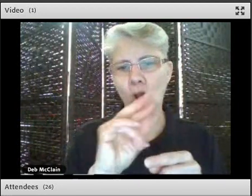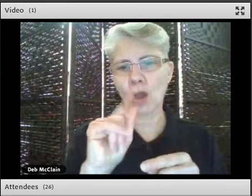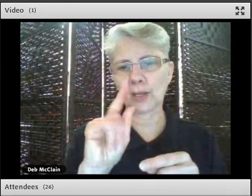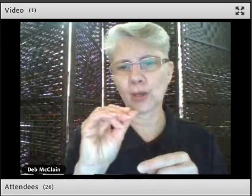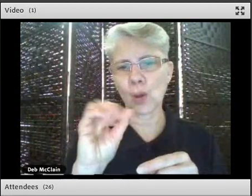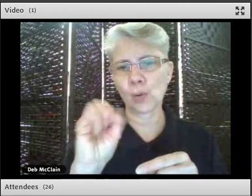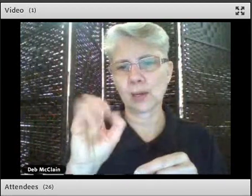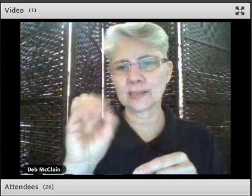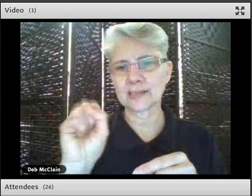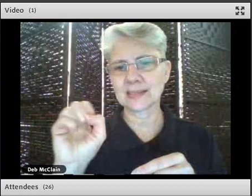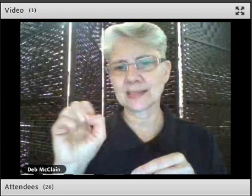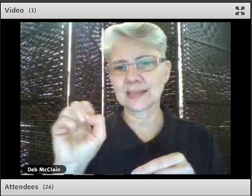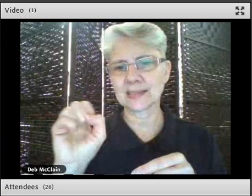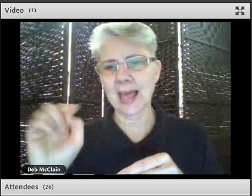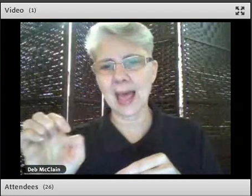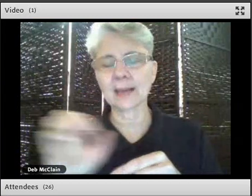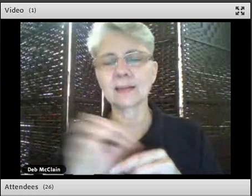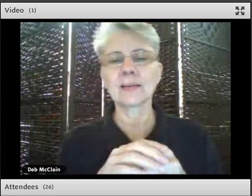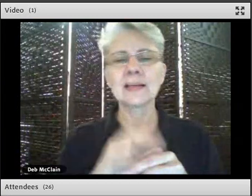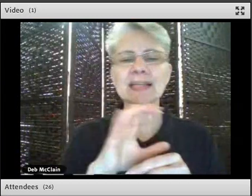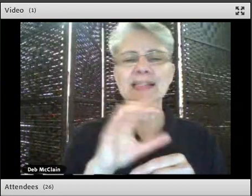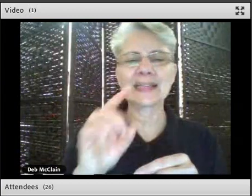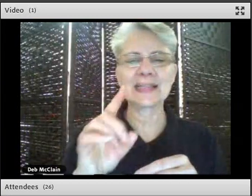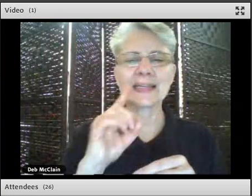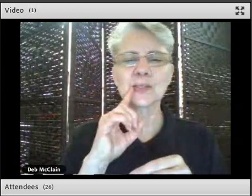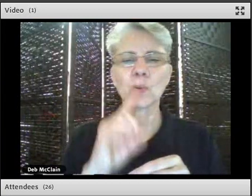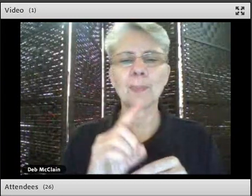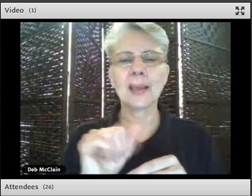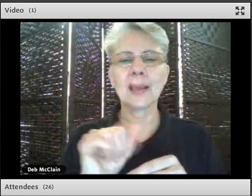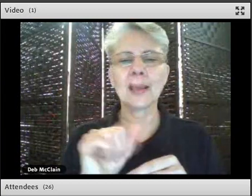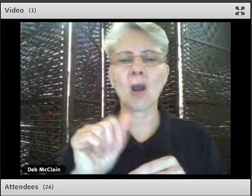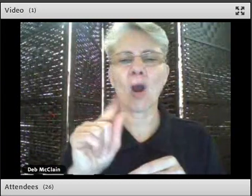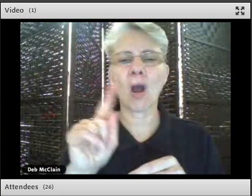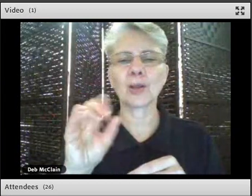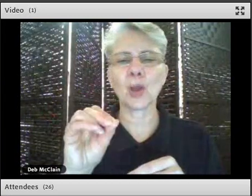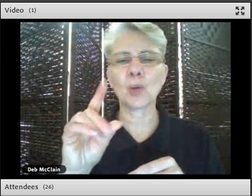And then we have talked about this the last time, as well.